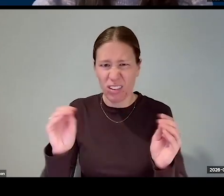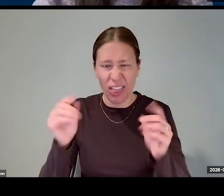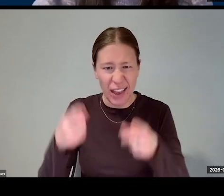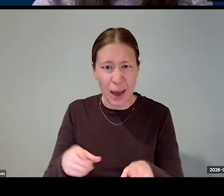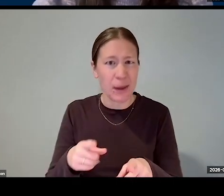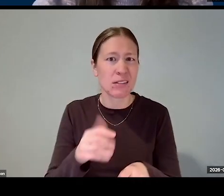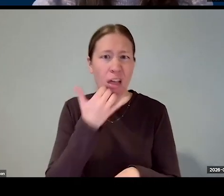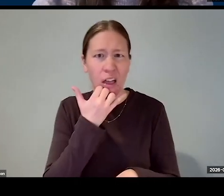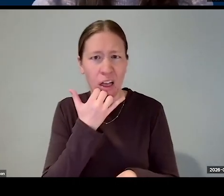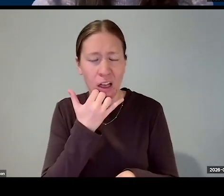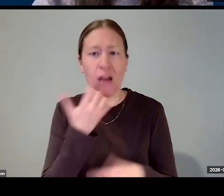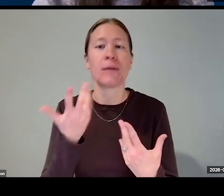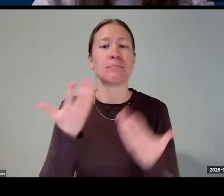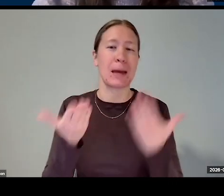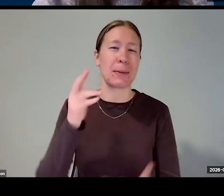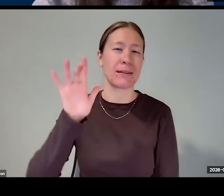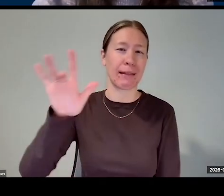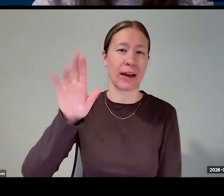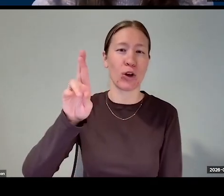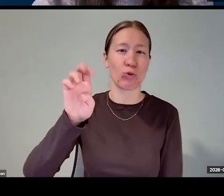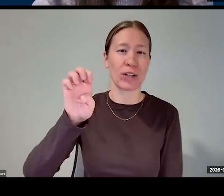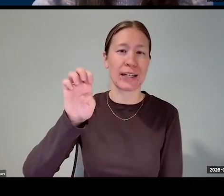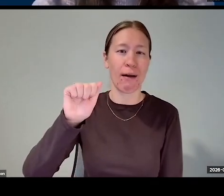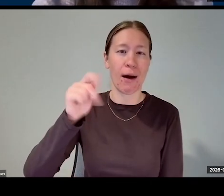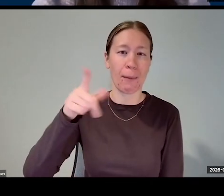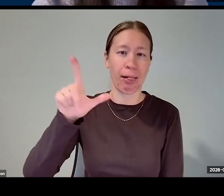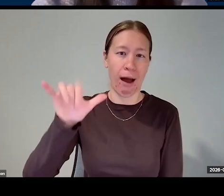to all button. So now I'll close out of my theme